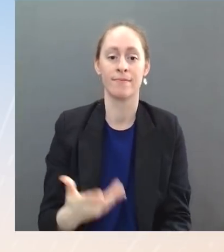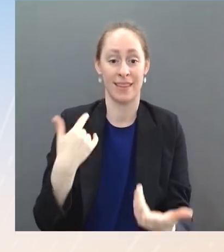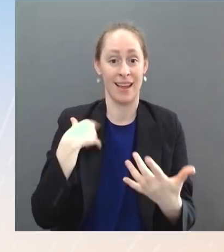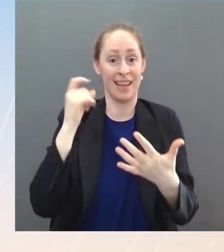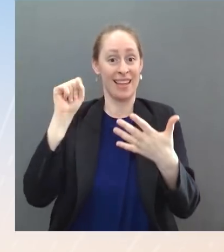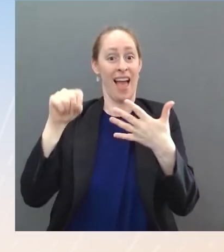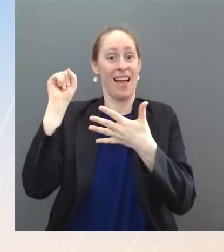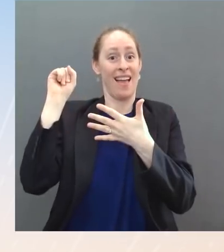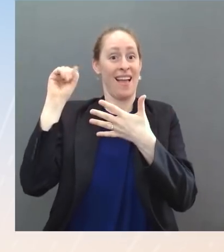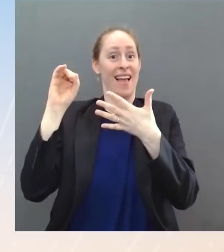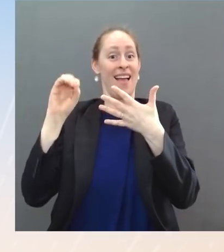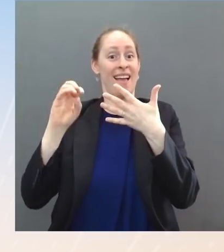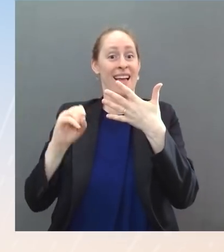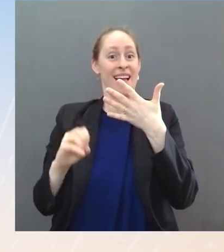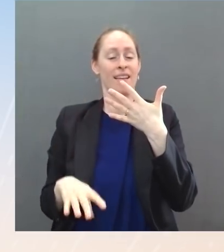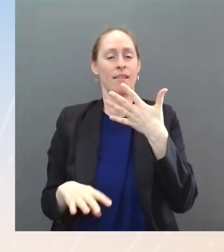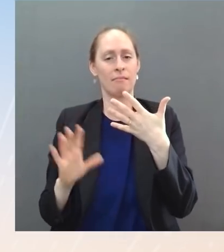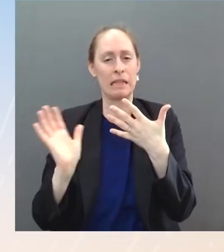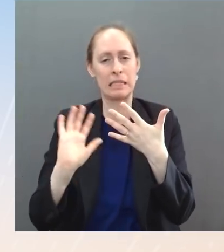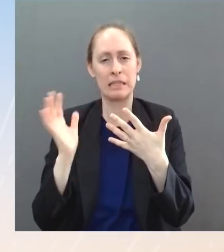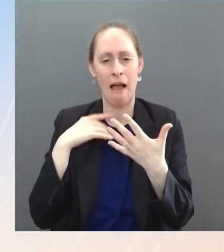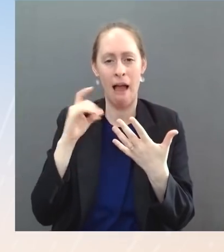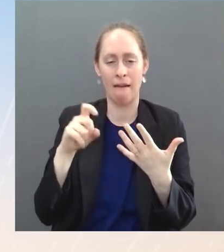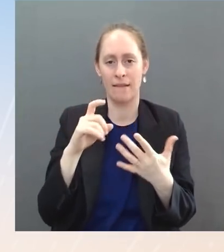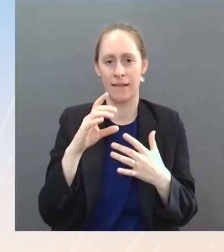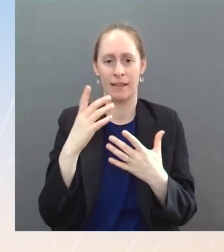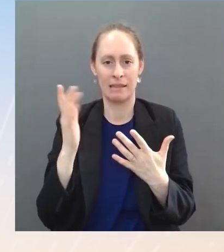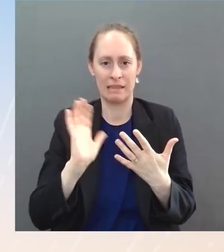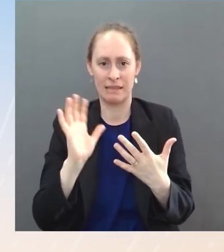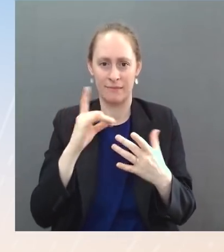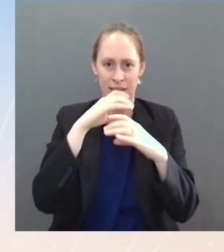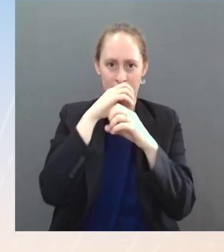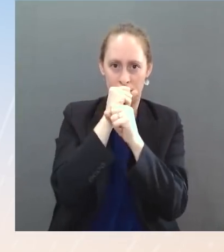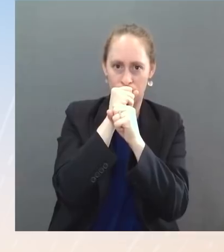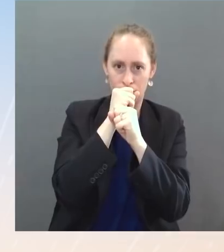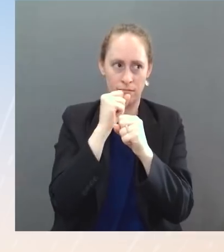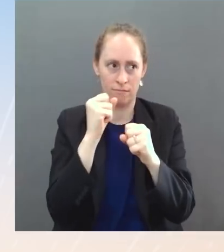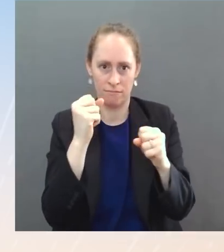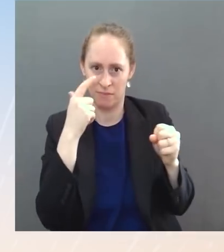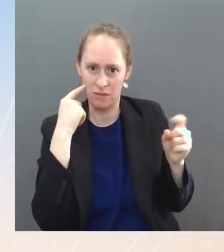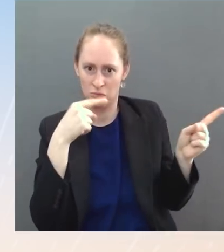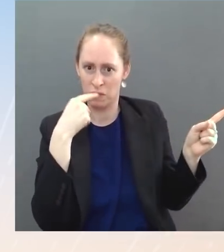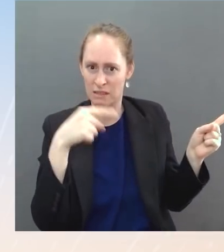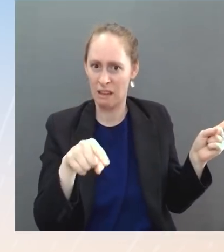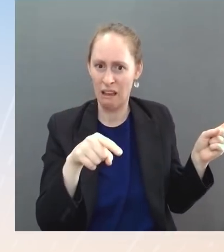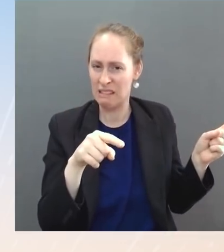and partners or for operational sensitivities, but we are moving with speed and efficiency to deliver.